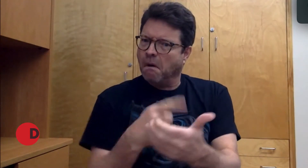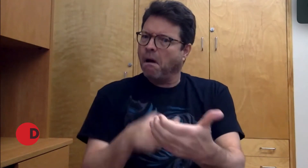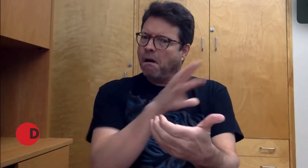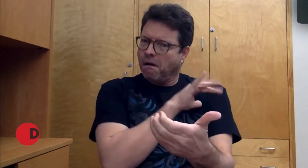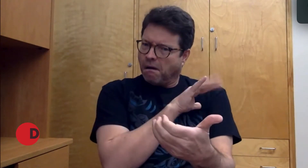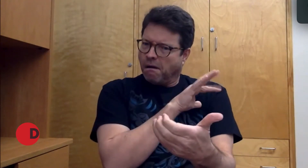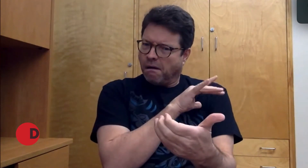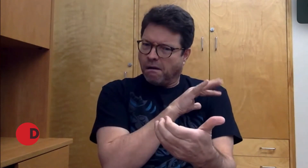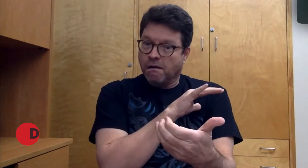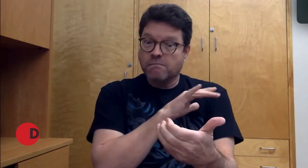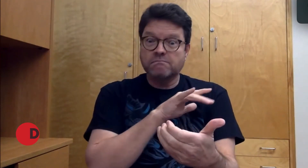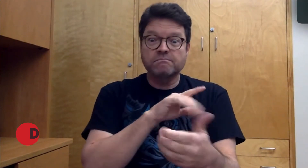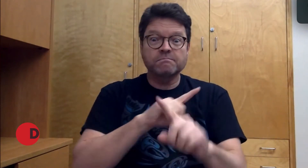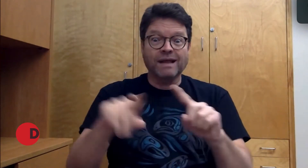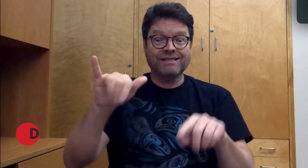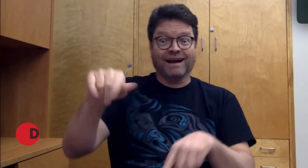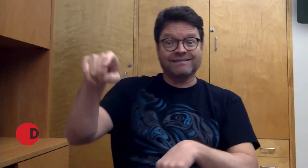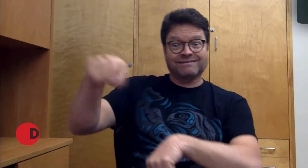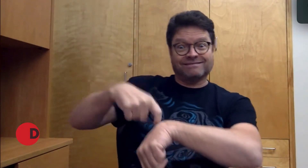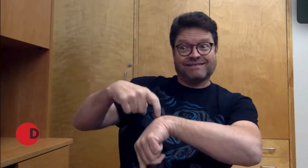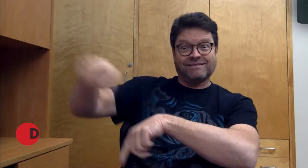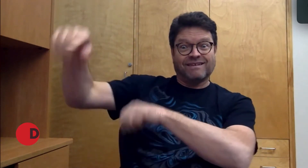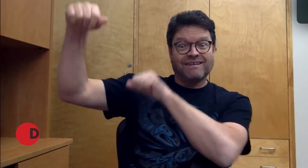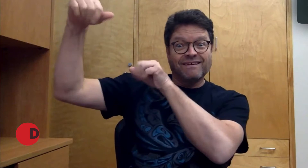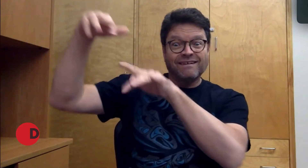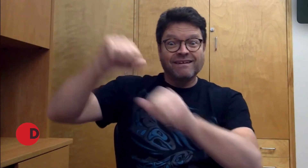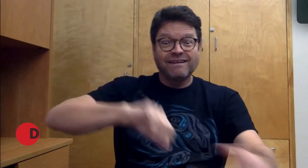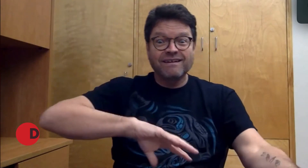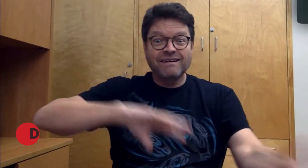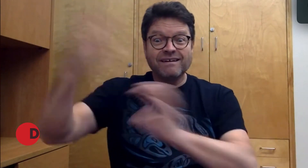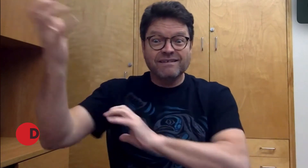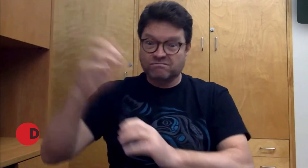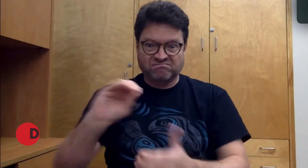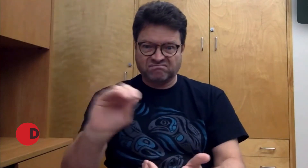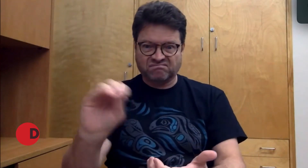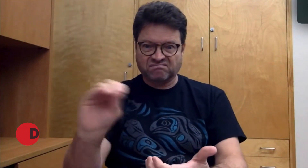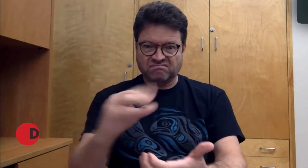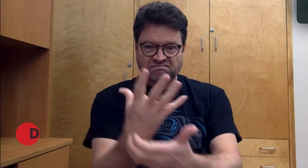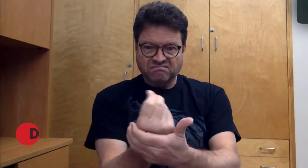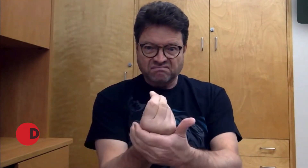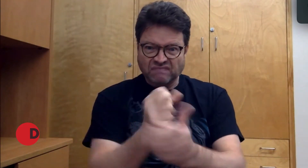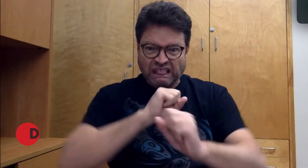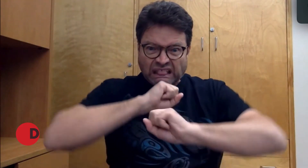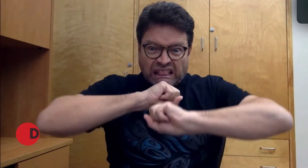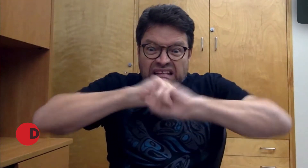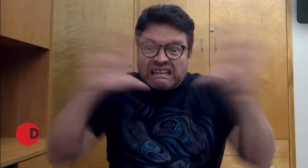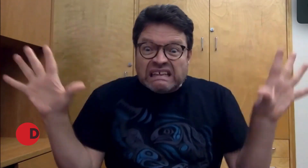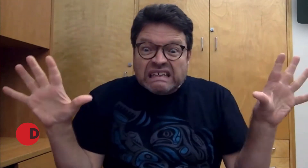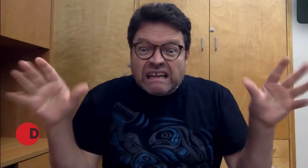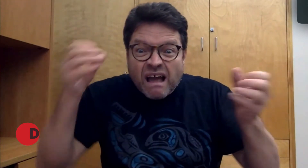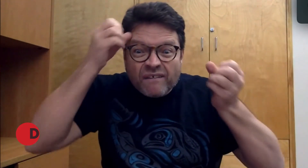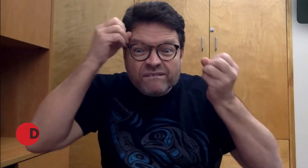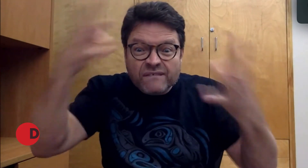like this - pretty neat. But during the time of the flooding, there was nothing.